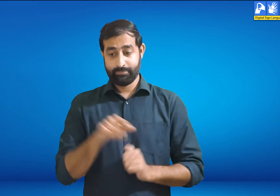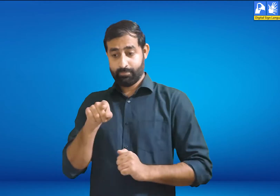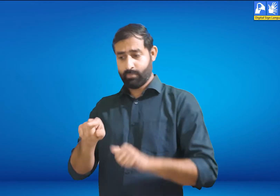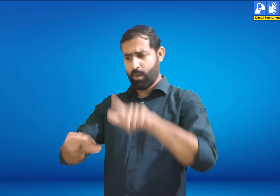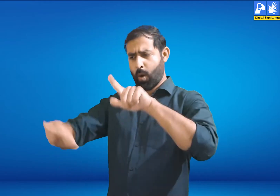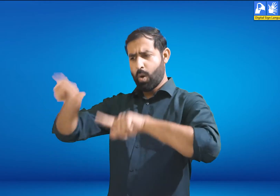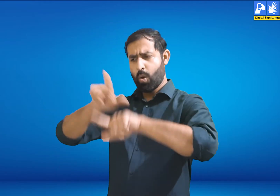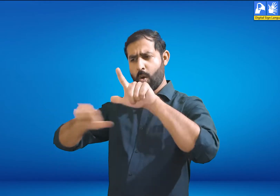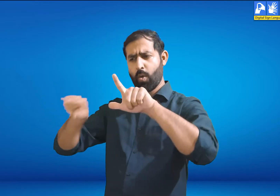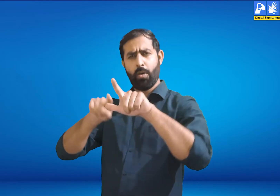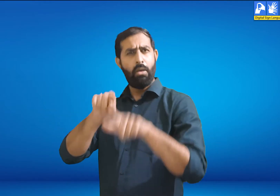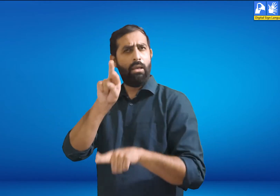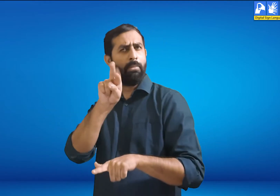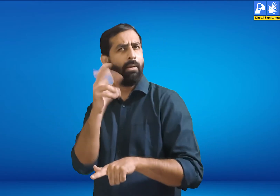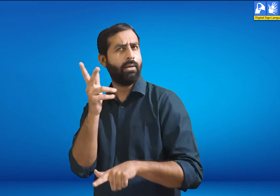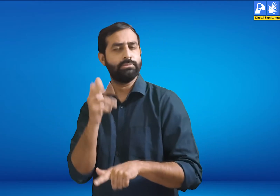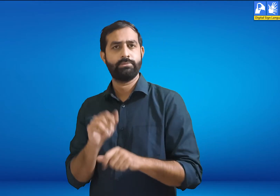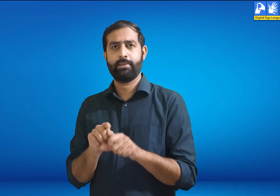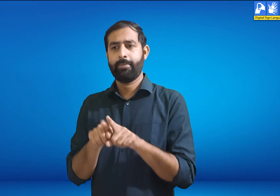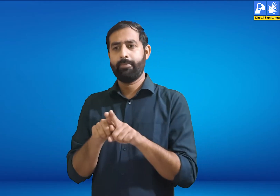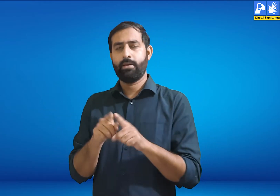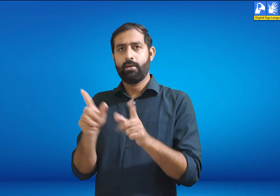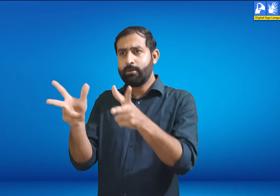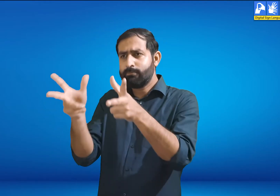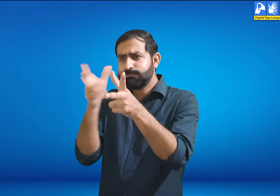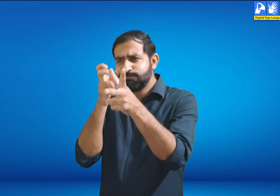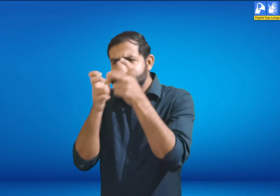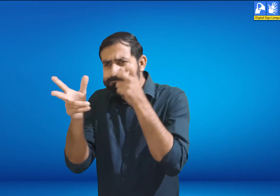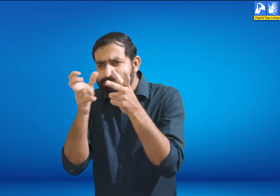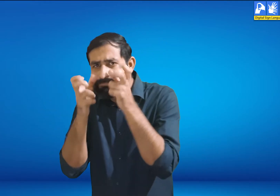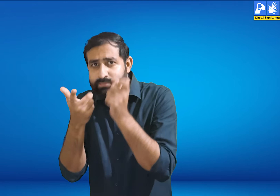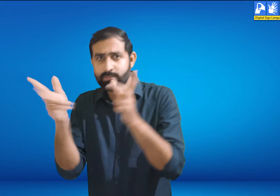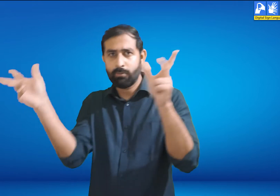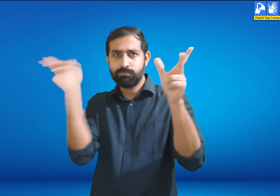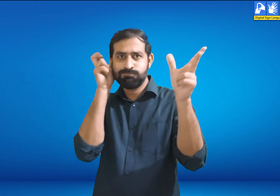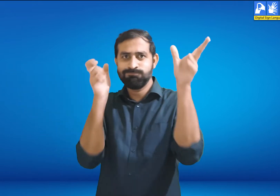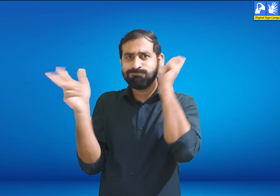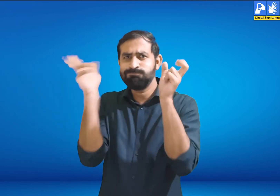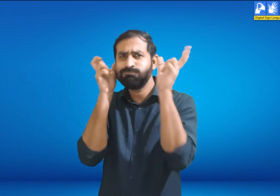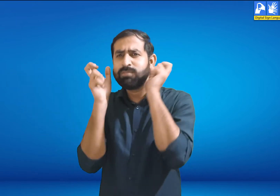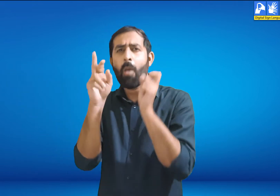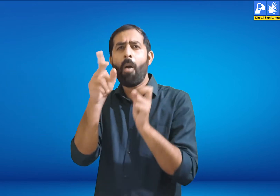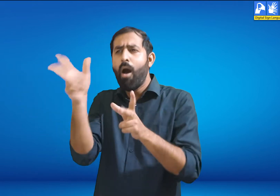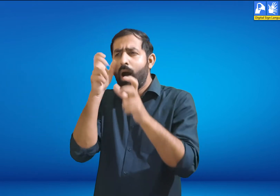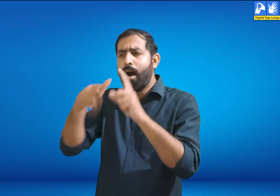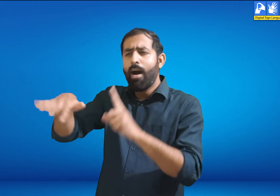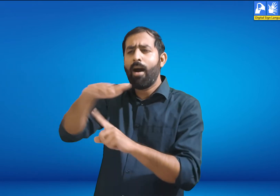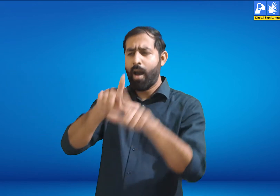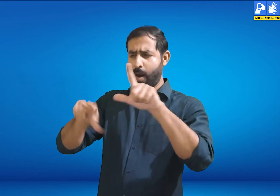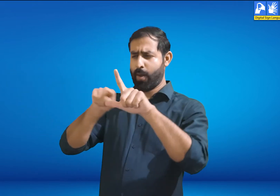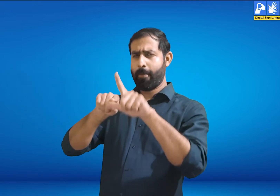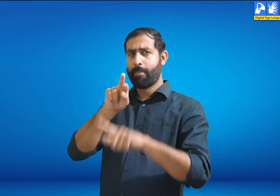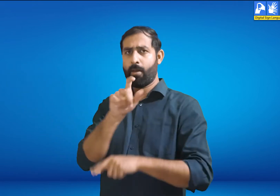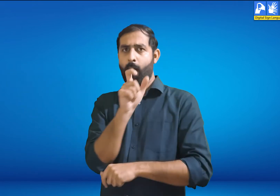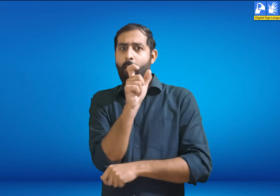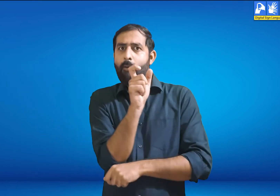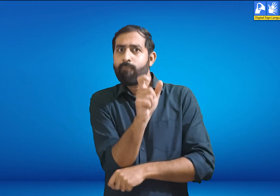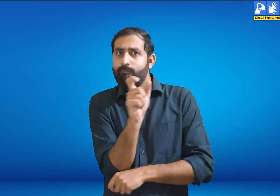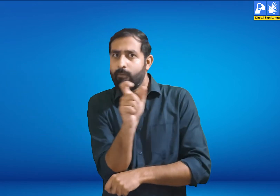On the other hand, language is the system of words or signs that people use to express thoughts and feelings to each other.